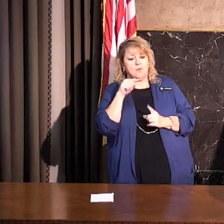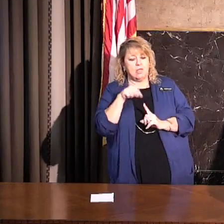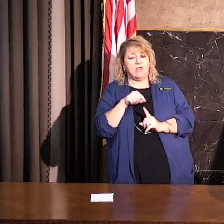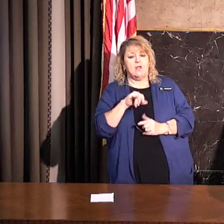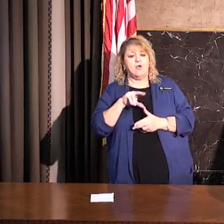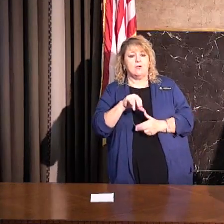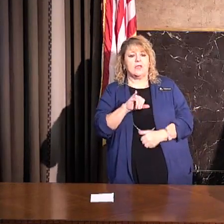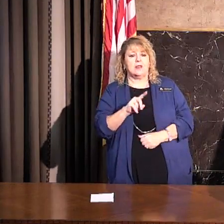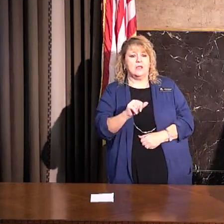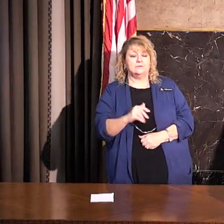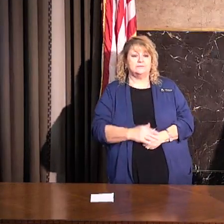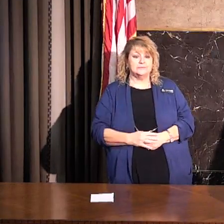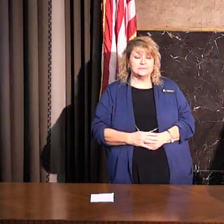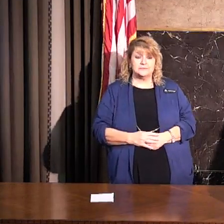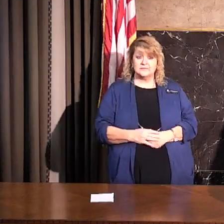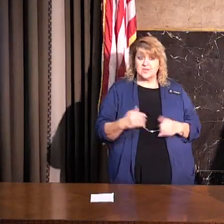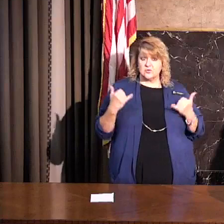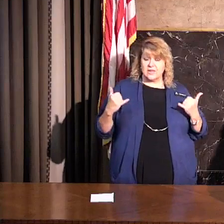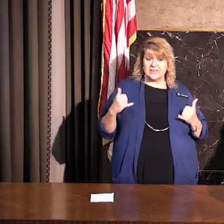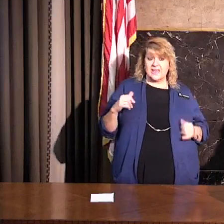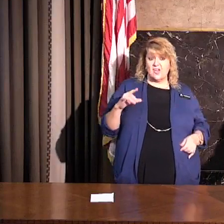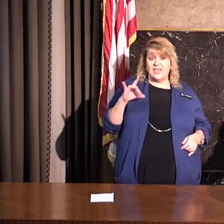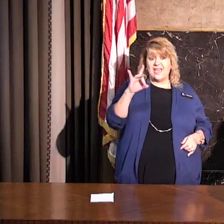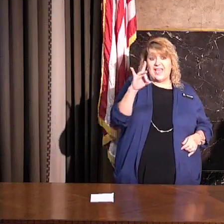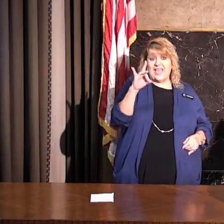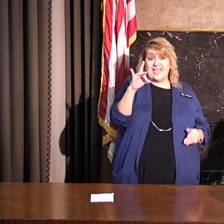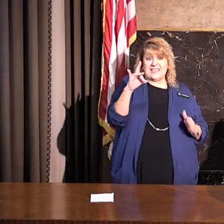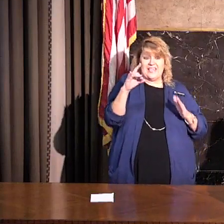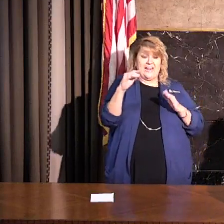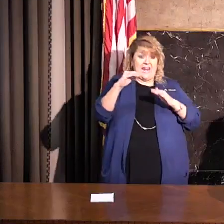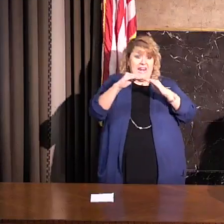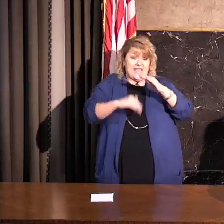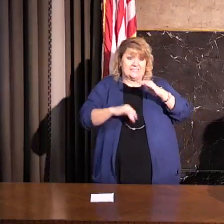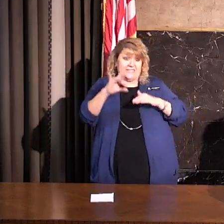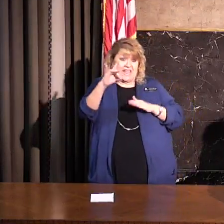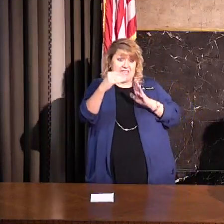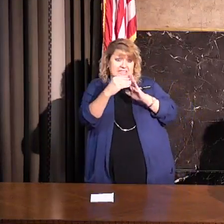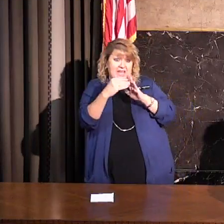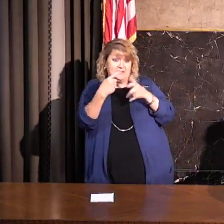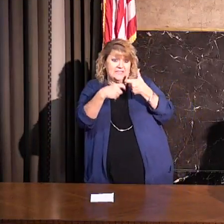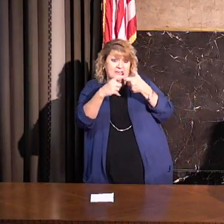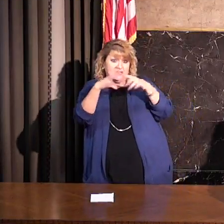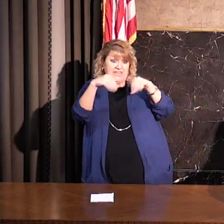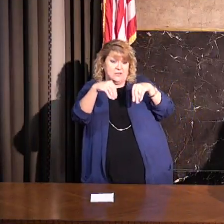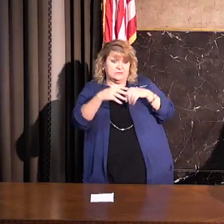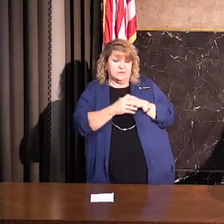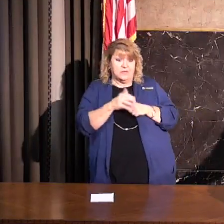uh we're down to less than 8000 power outages uh which is great